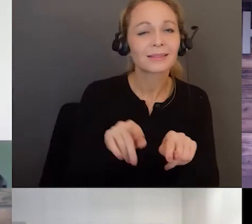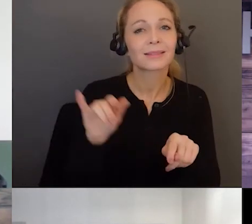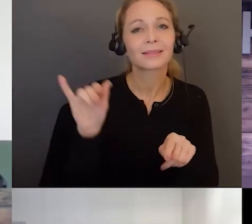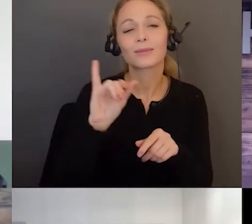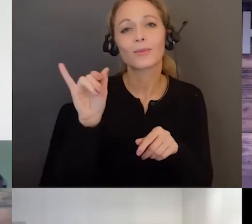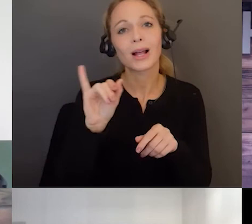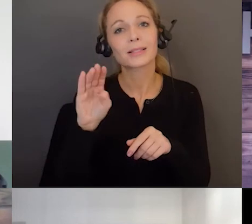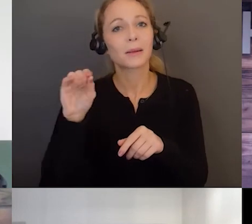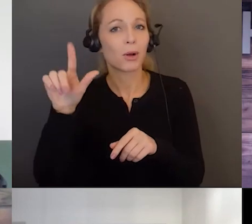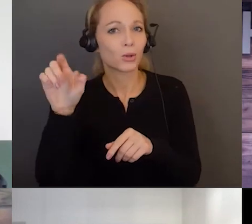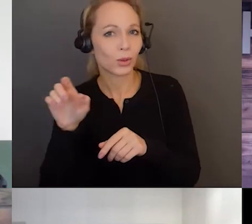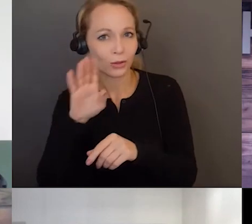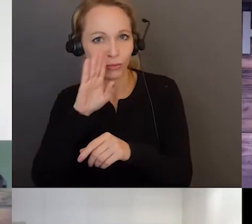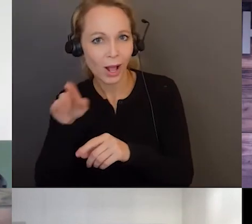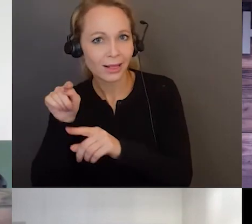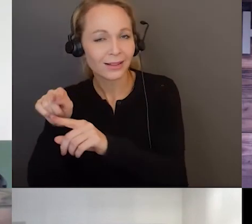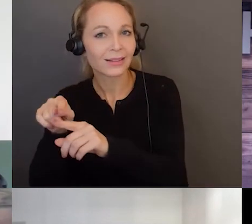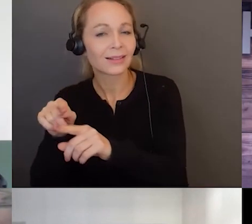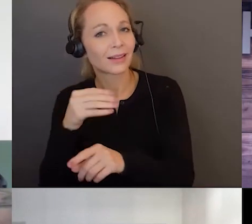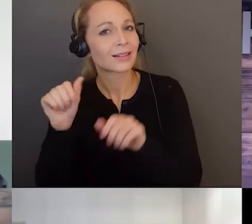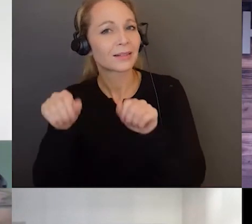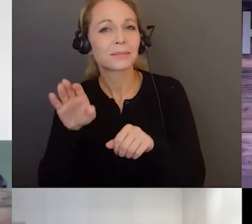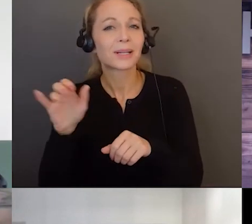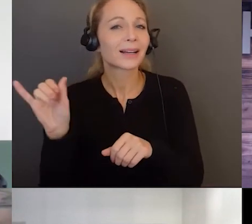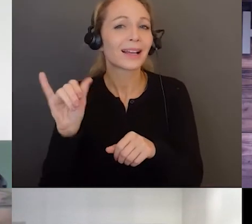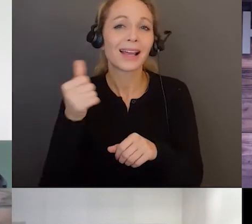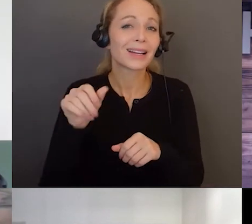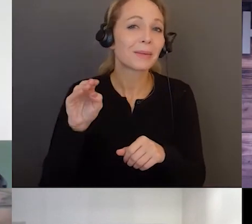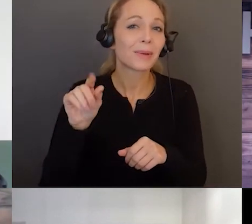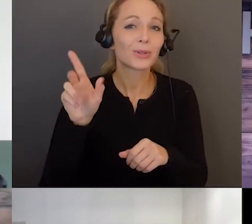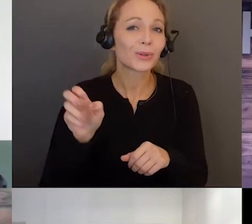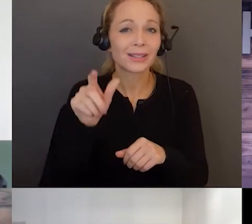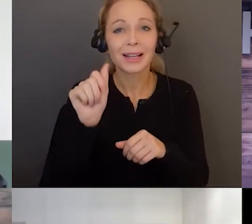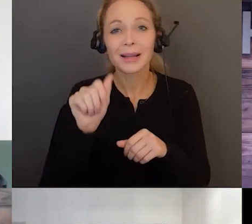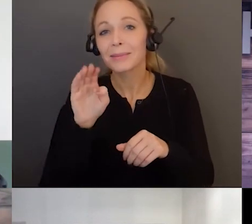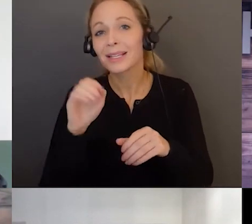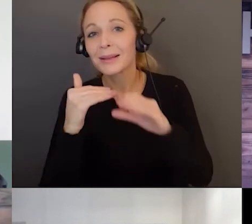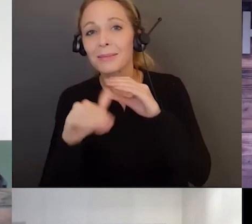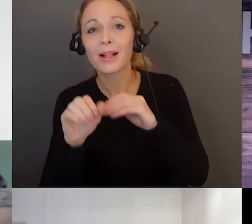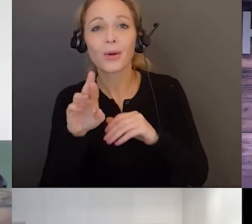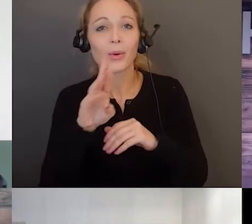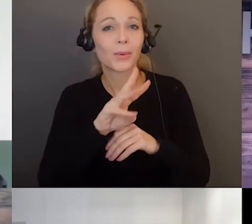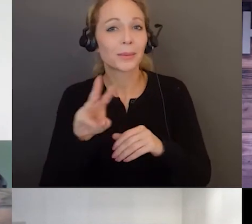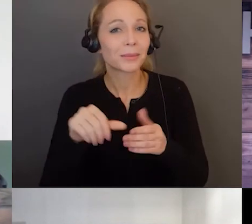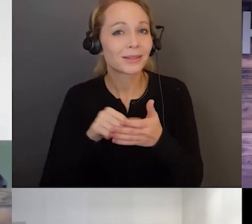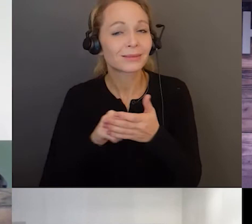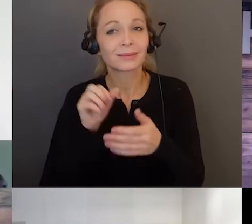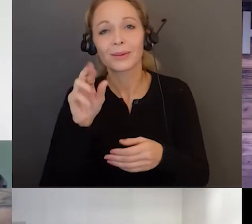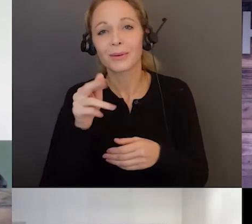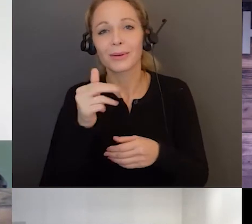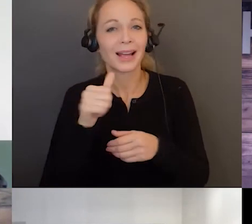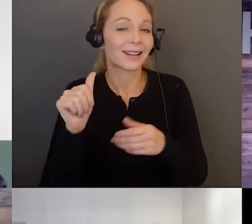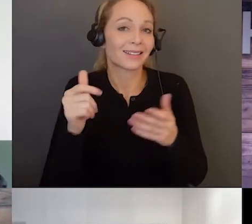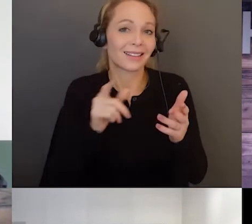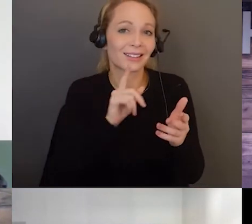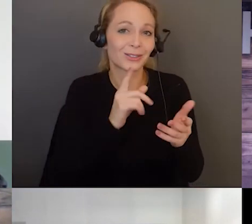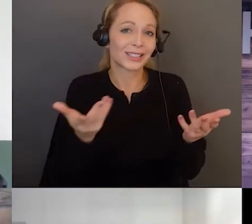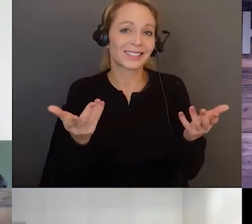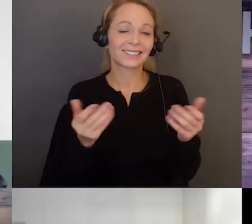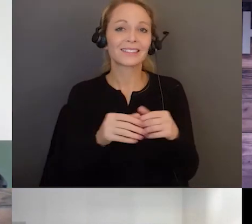TEMPLATES AS WELL AS TO THE MODULES DIRECTLY AND IT CAN BE AN E-MAIL MODULE OR PAGE MODULE OR ANYTHING,